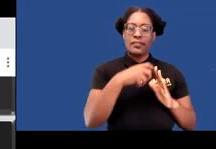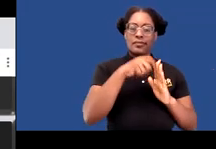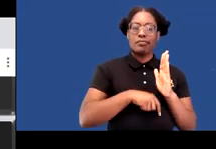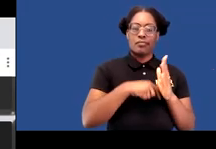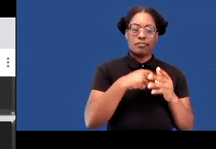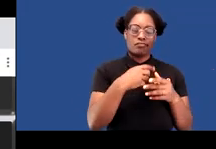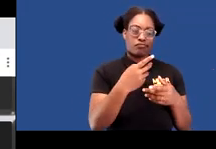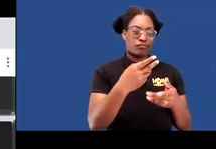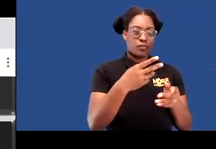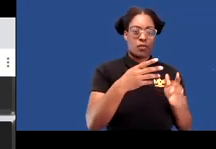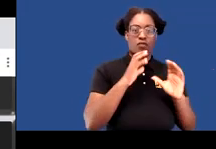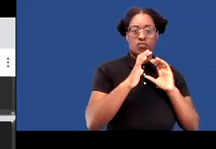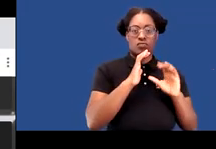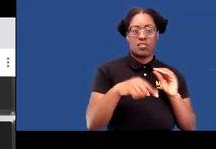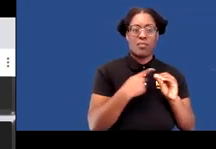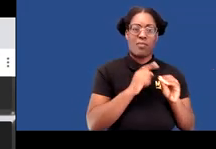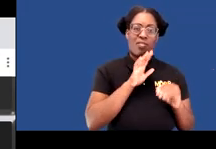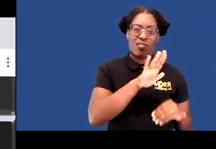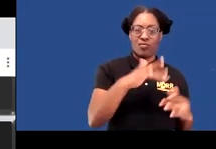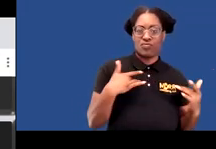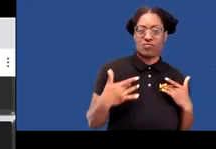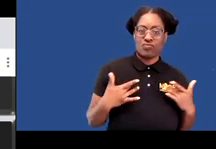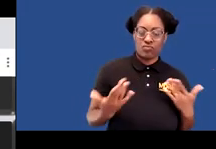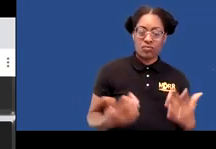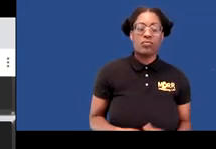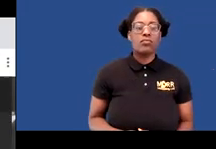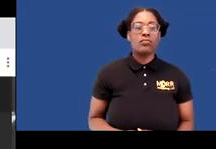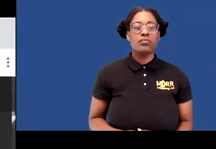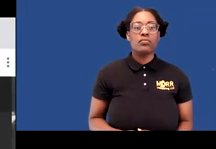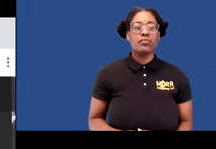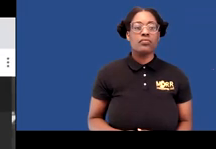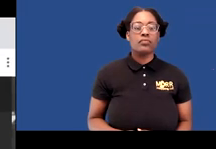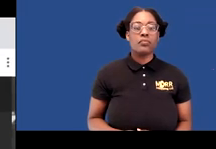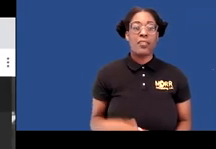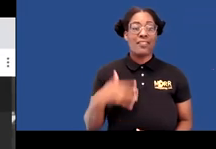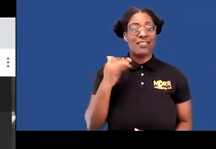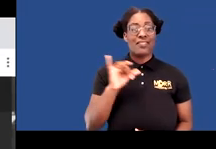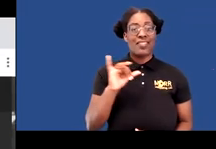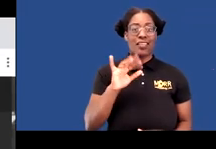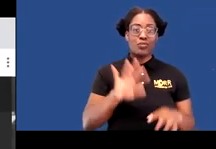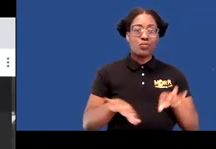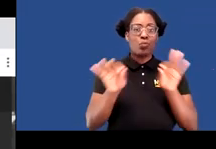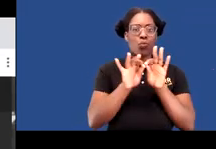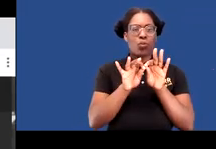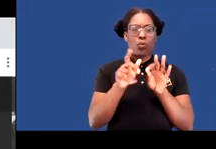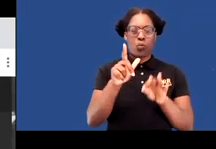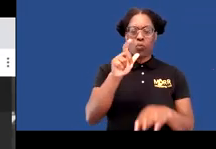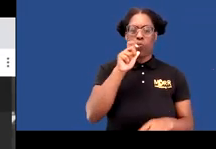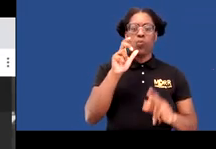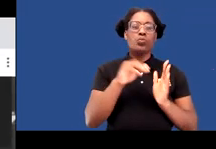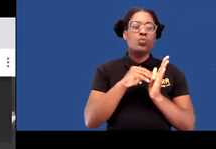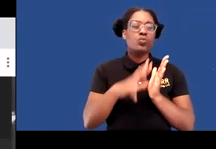they feel it starts with the face of the writing center. Who students see.